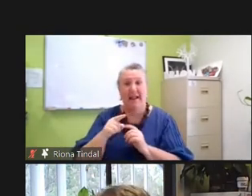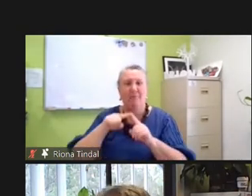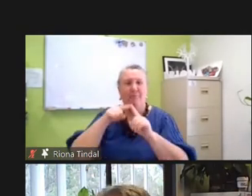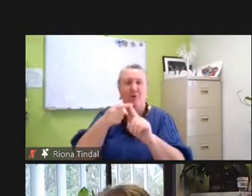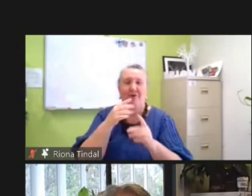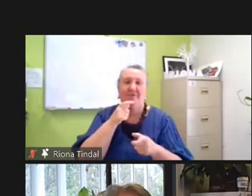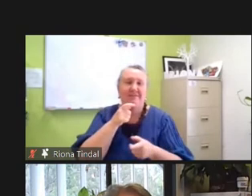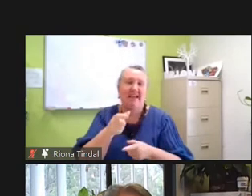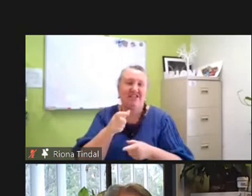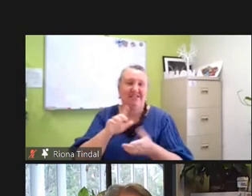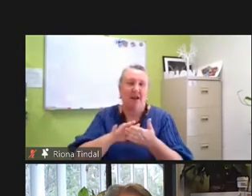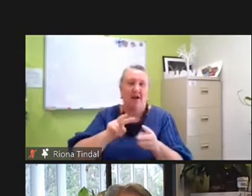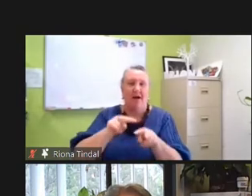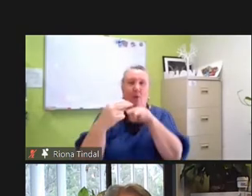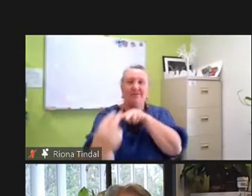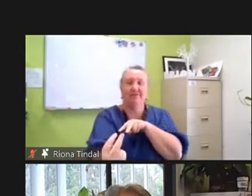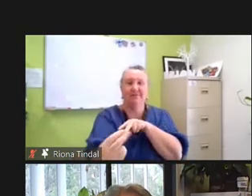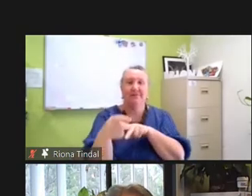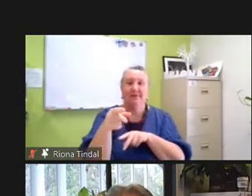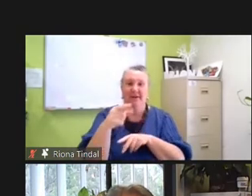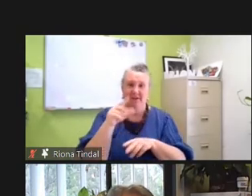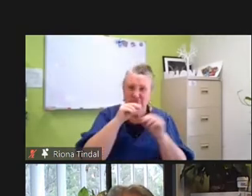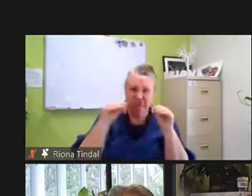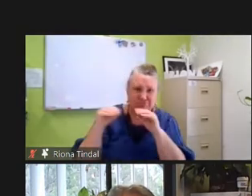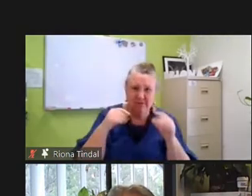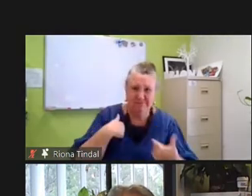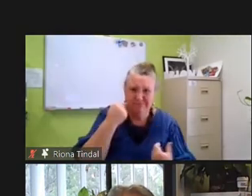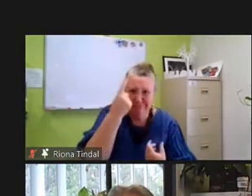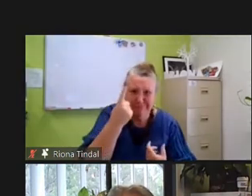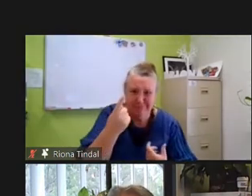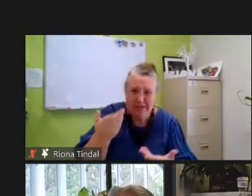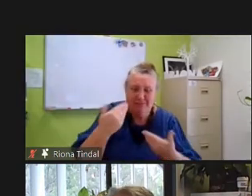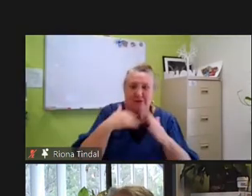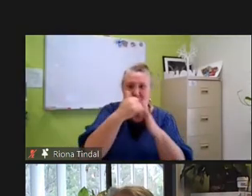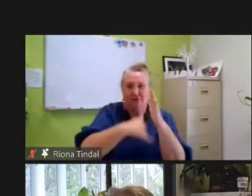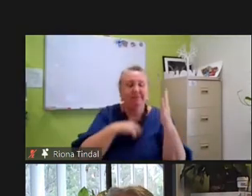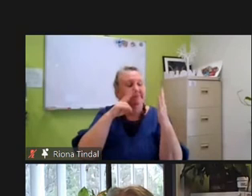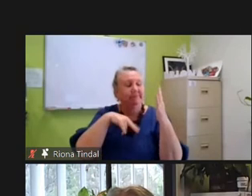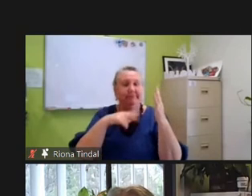So I guess the point of this is that this is the opposite experience, isn't it? If you are talking,